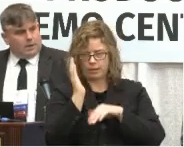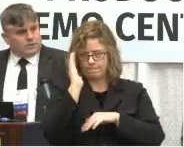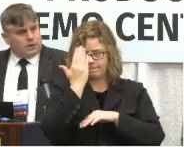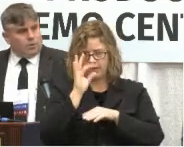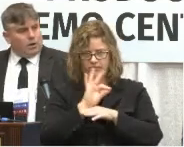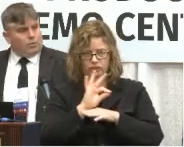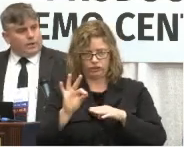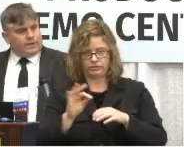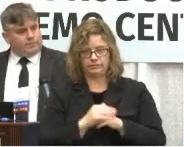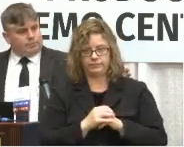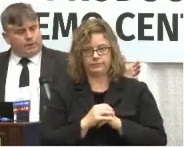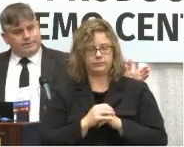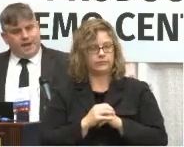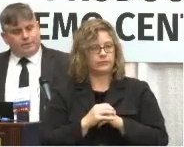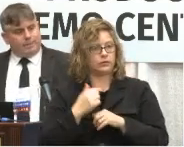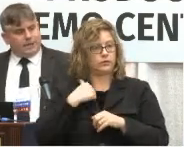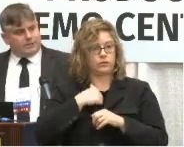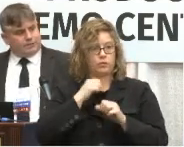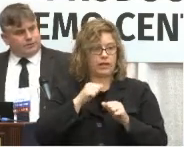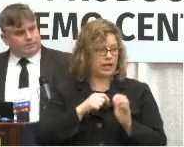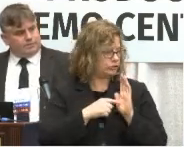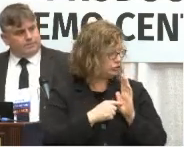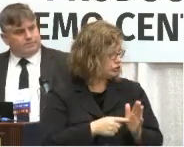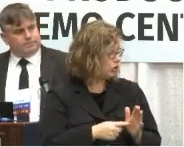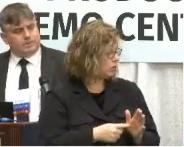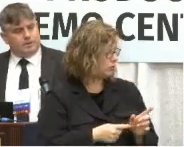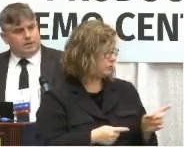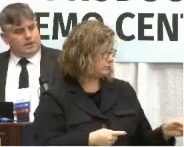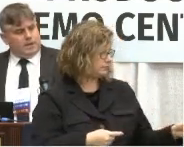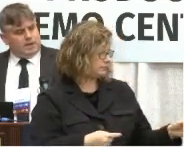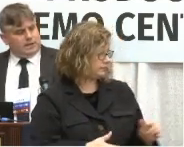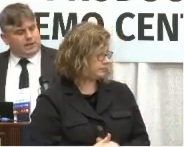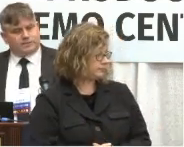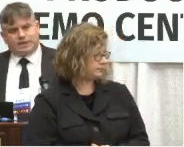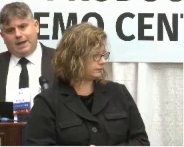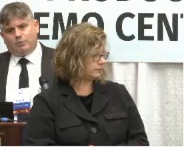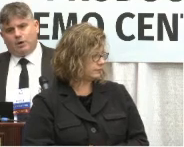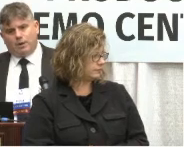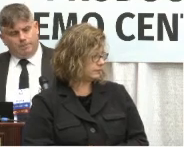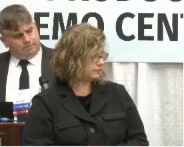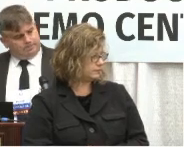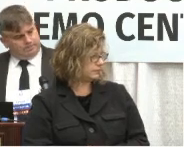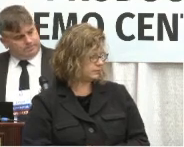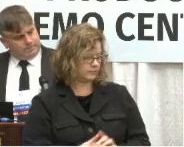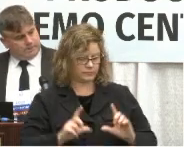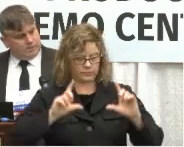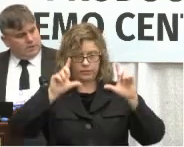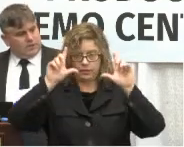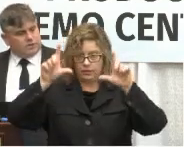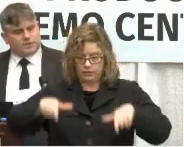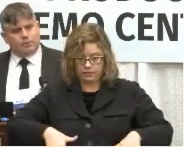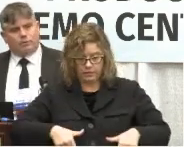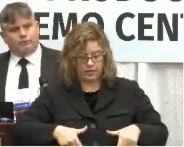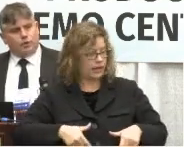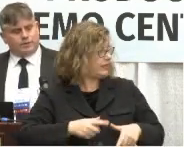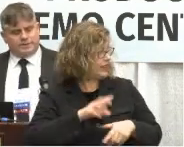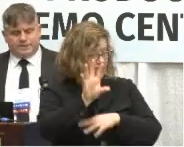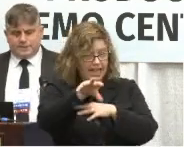So we can bring down the monitor and lift the camera up. You'll see it will view a distance